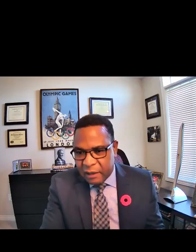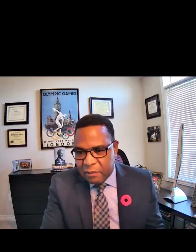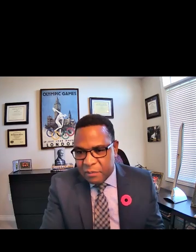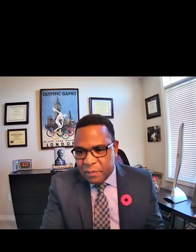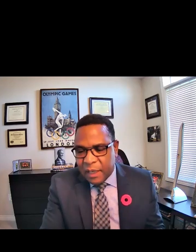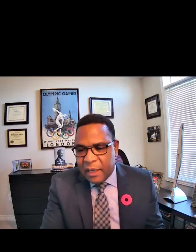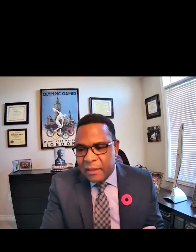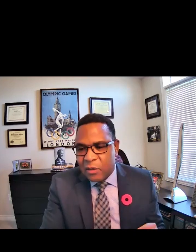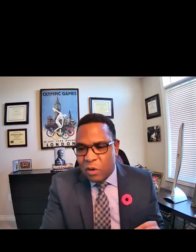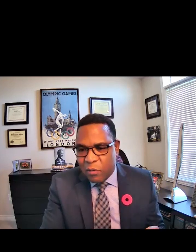find them.